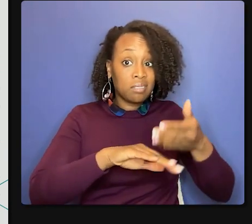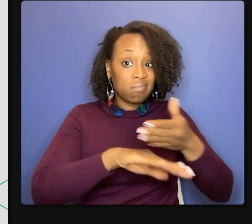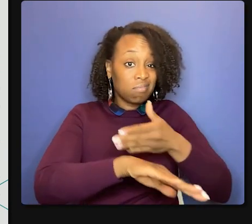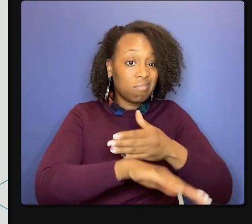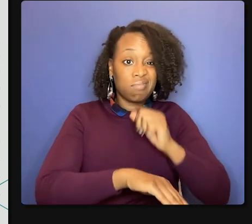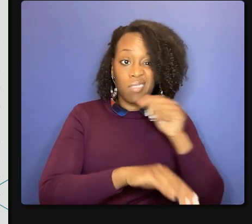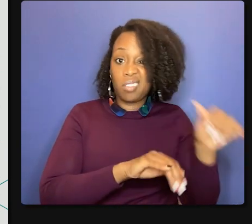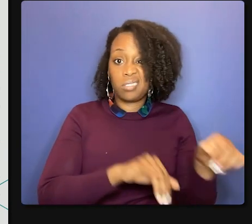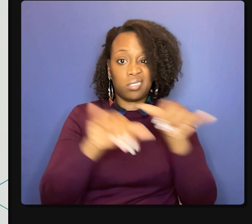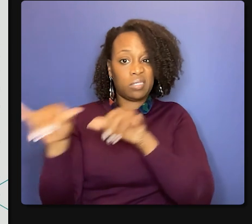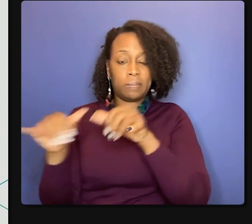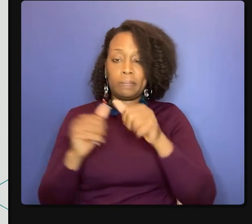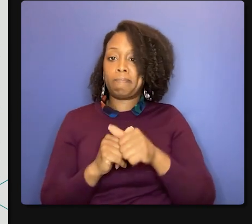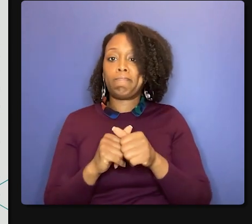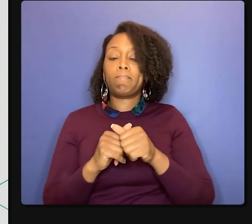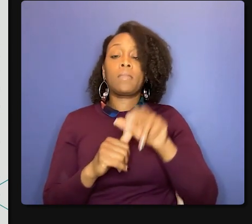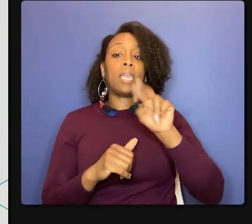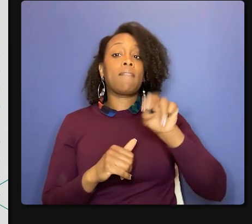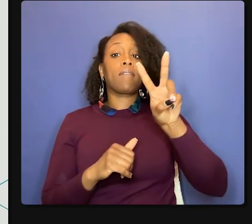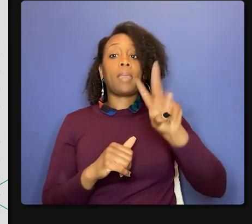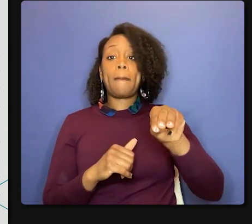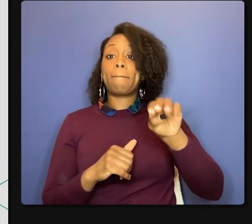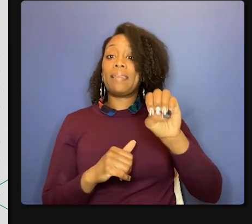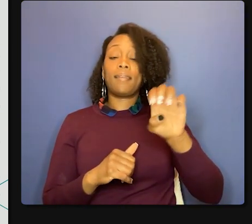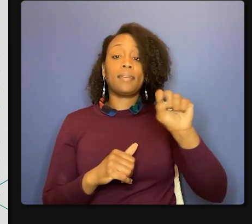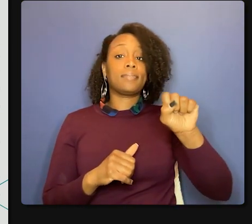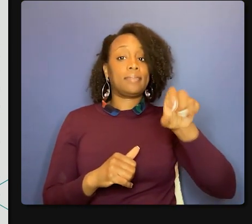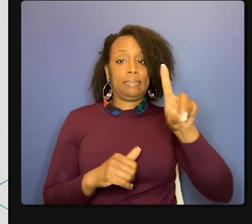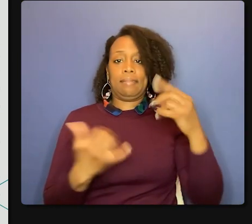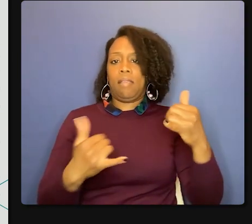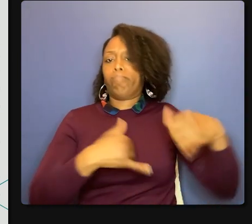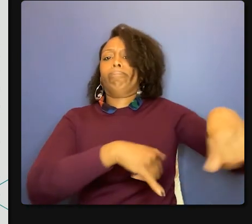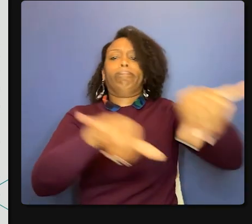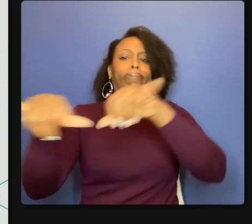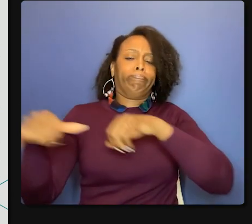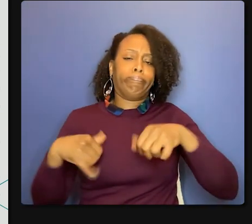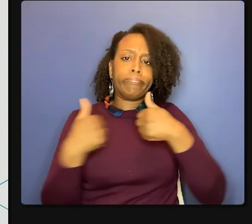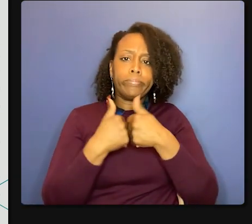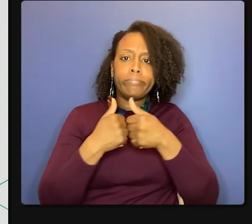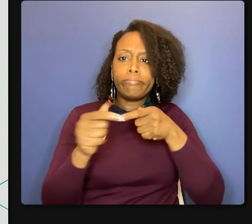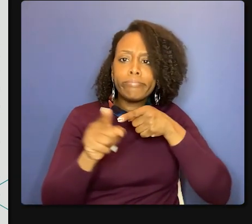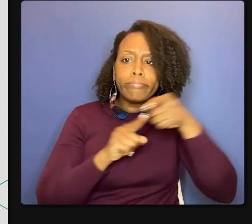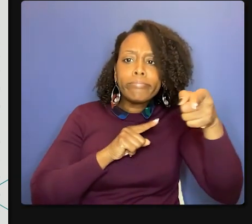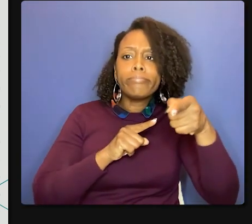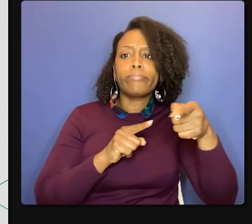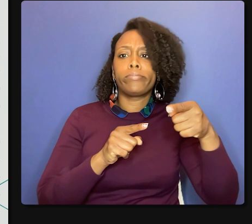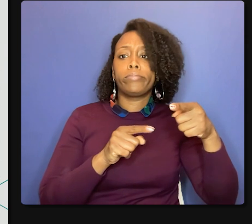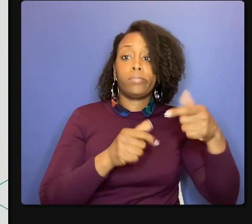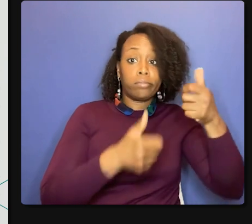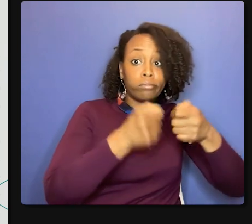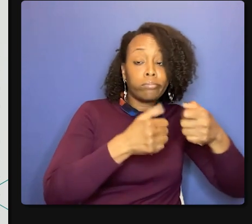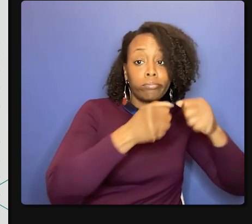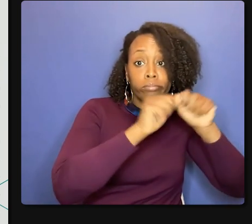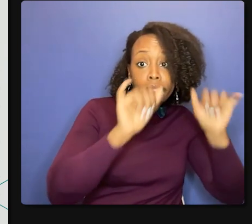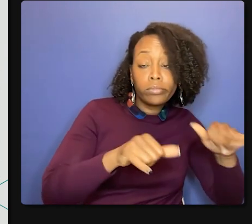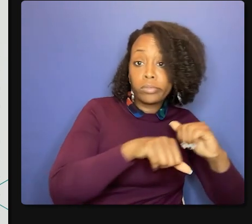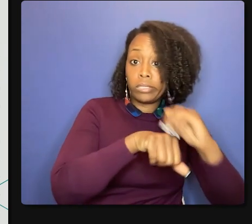Now NVMe SSDs, well, they're becoming the standard in the gaming industry today, and they currently ship on the latest generation of consoles.